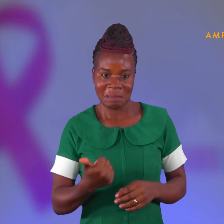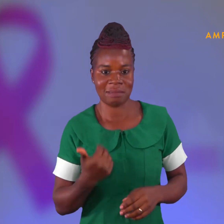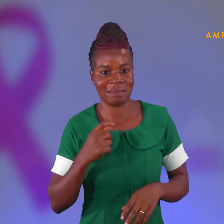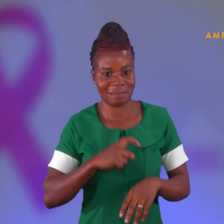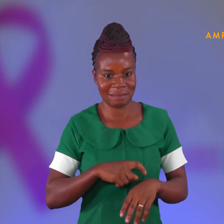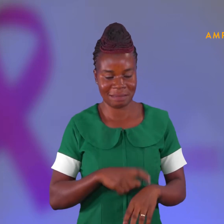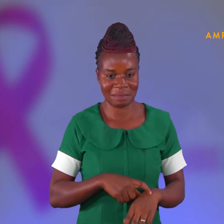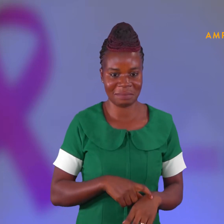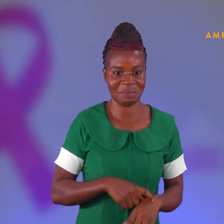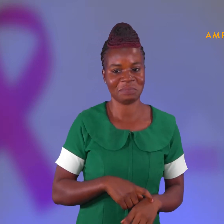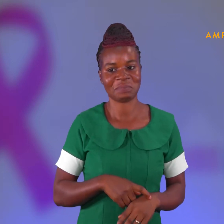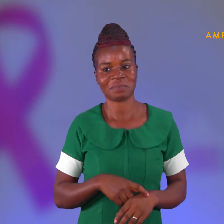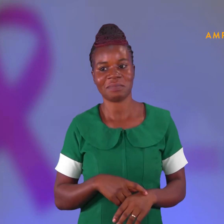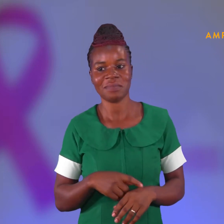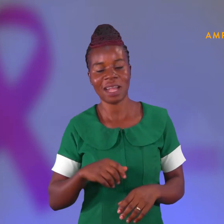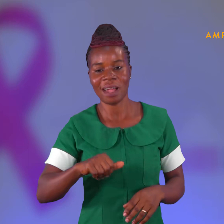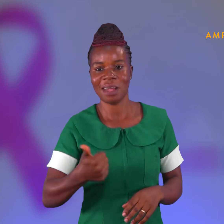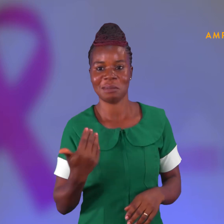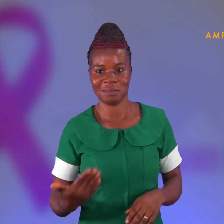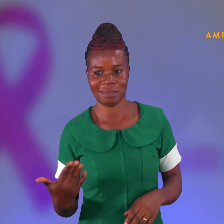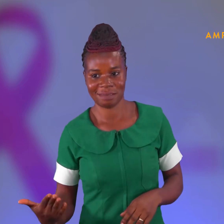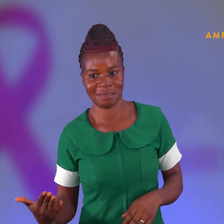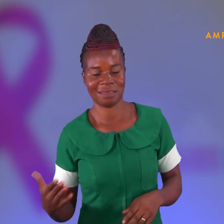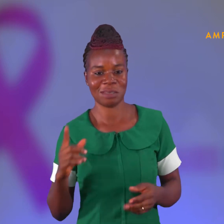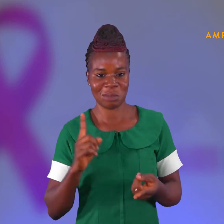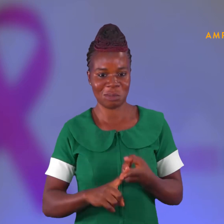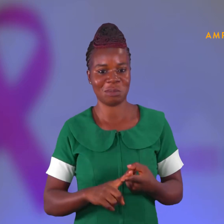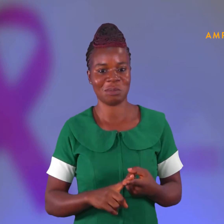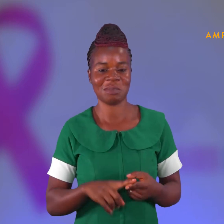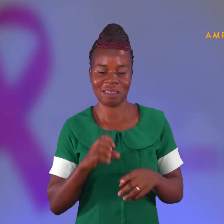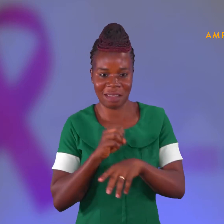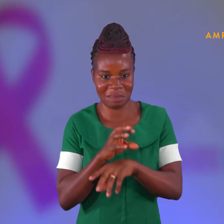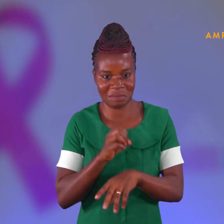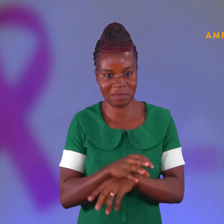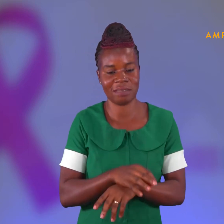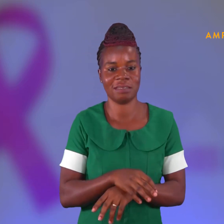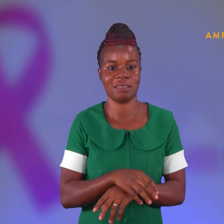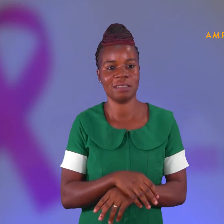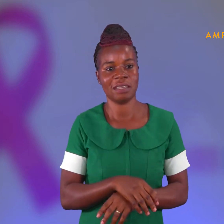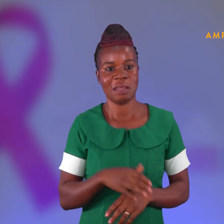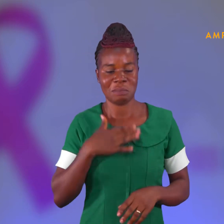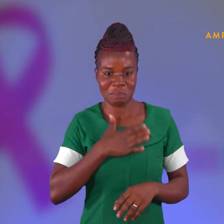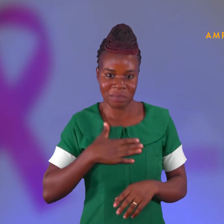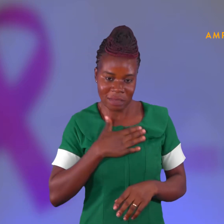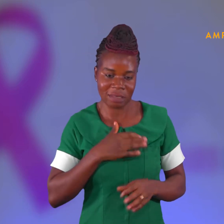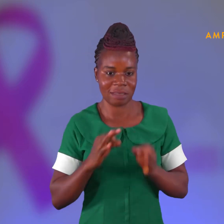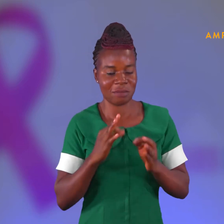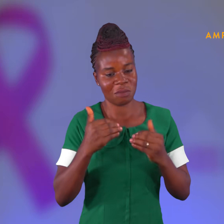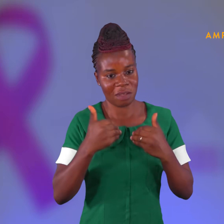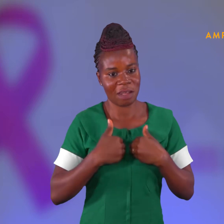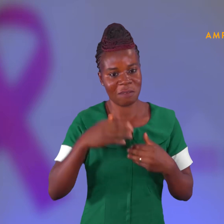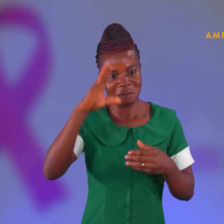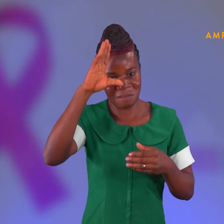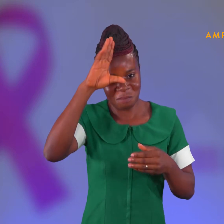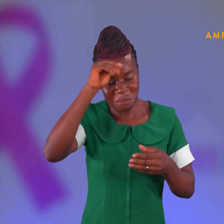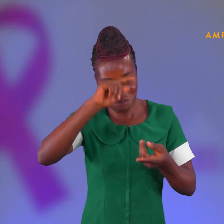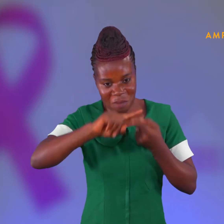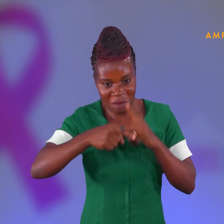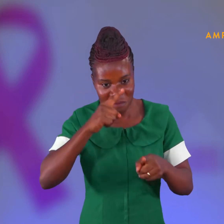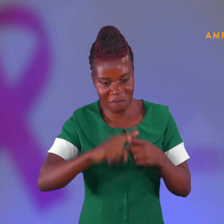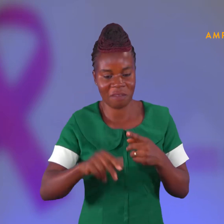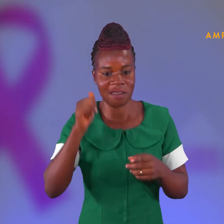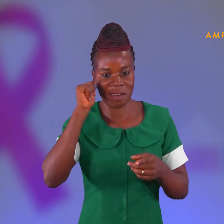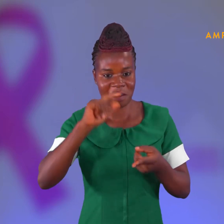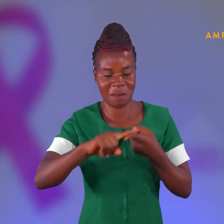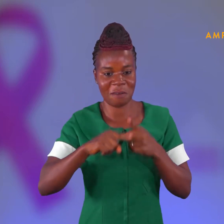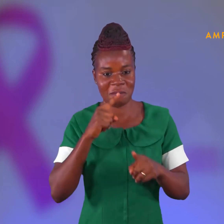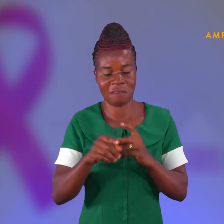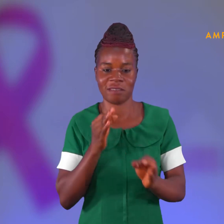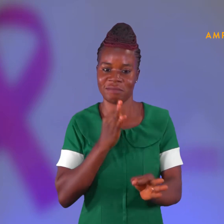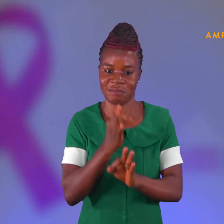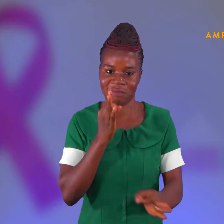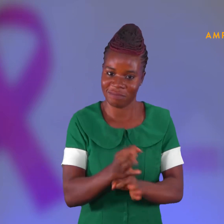In addition, if you have a partner (boyfriend/girlfriend) be faithful.